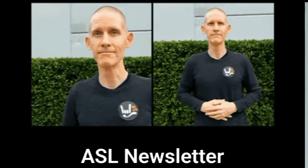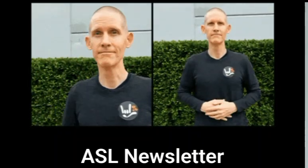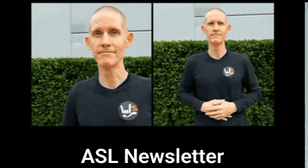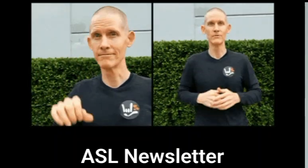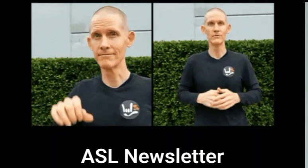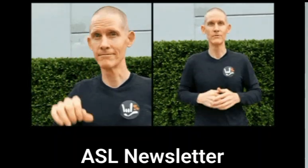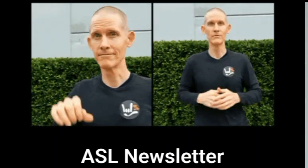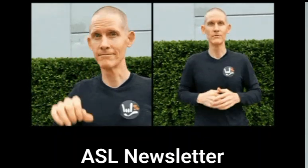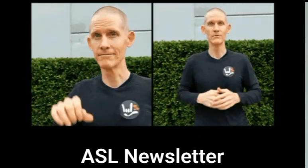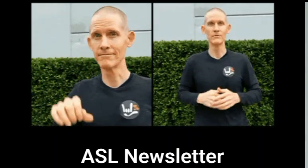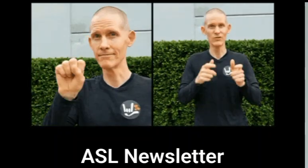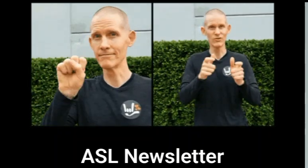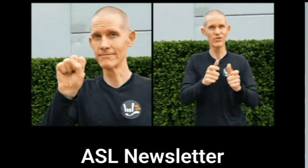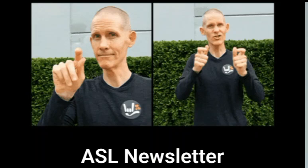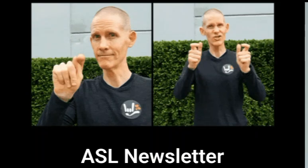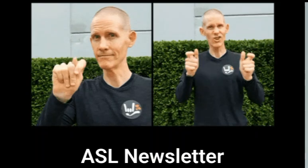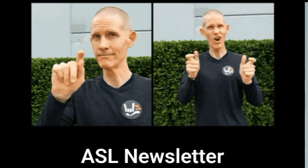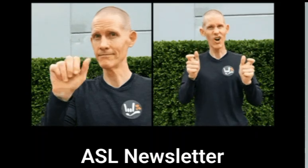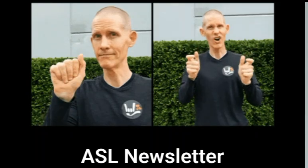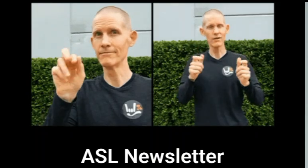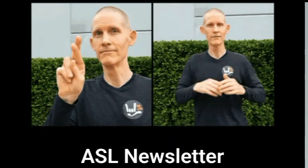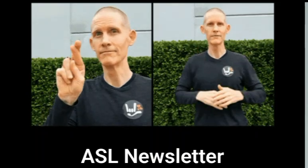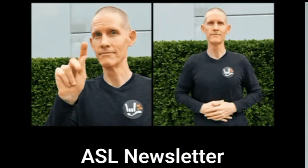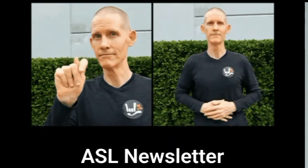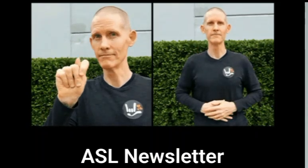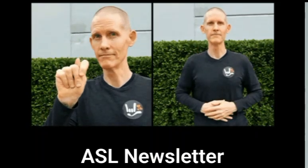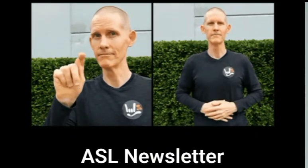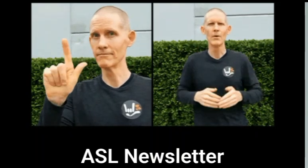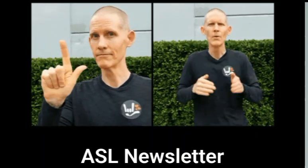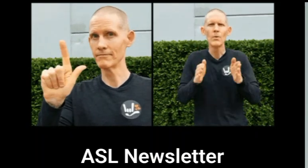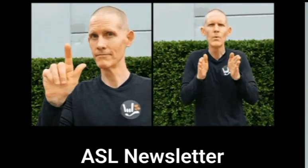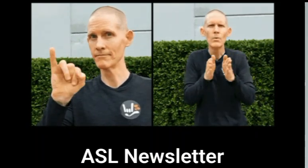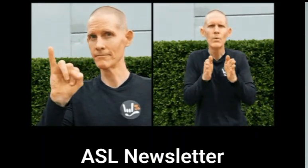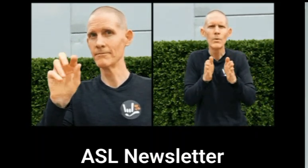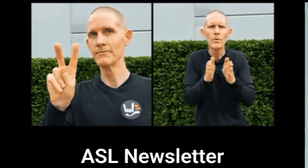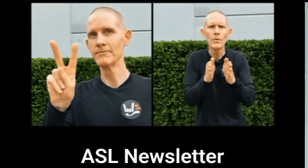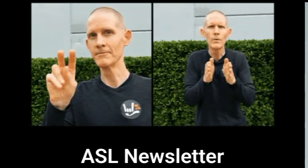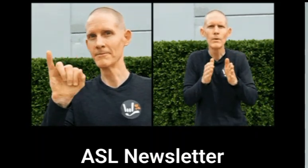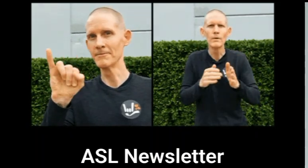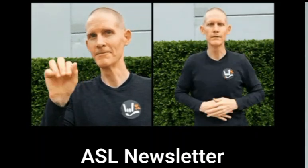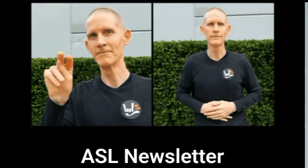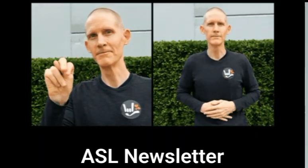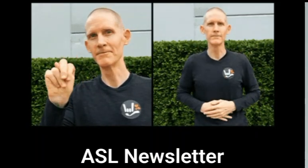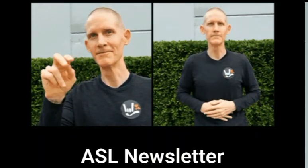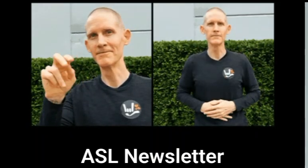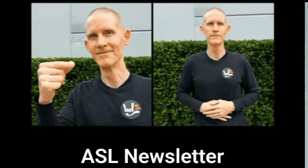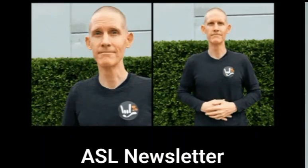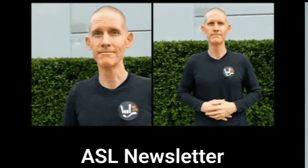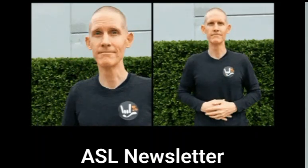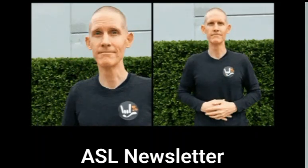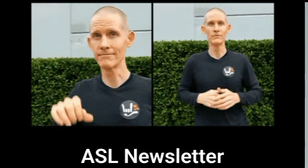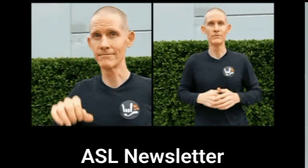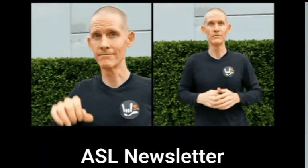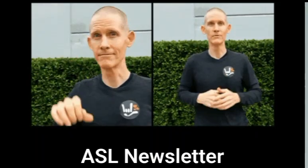the handshape, the hand position, the hand motion and doing it slowly being able to watch someone signing slowly